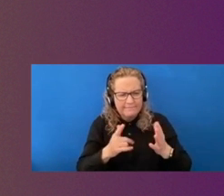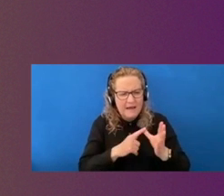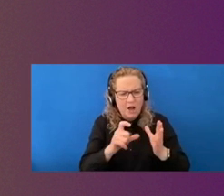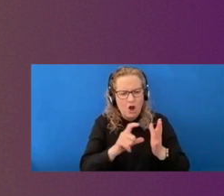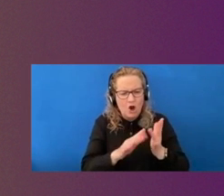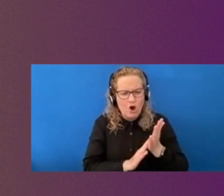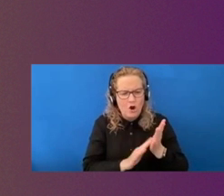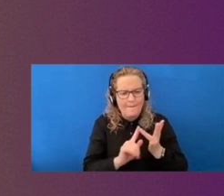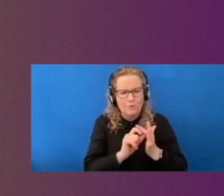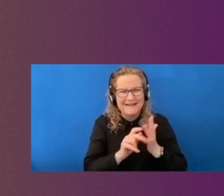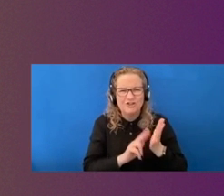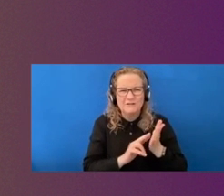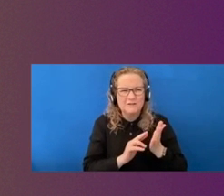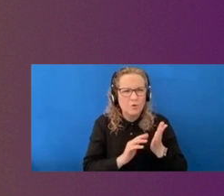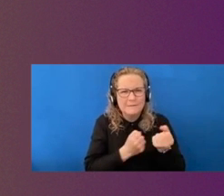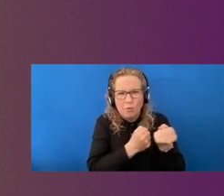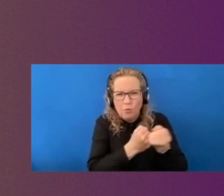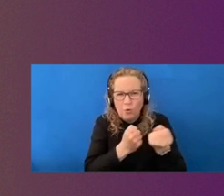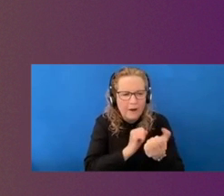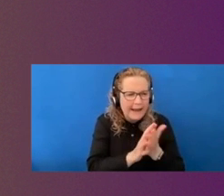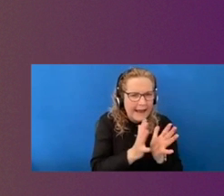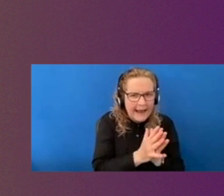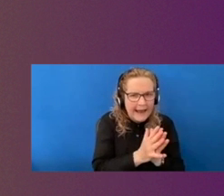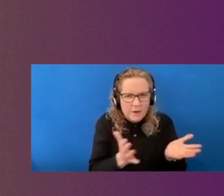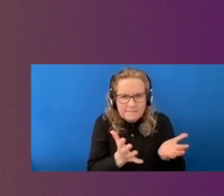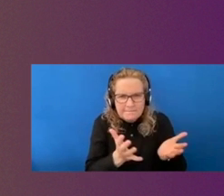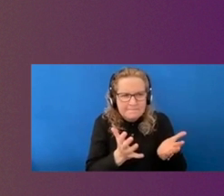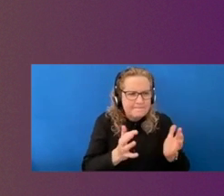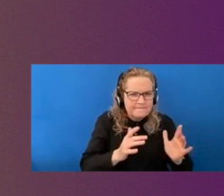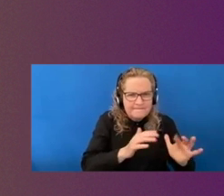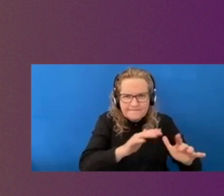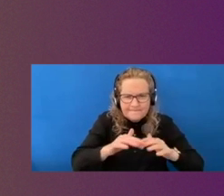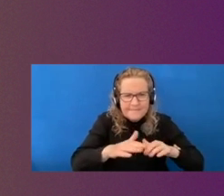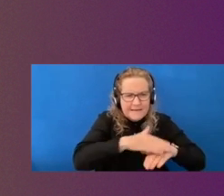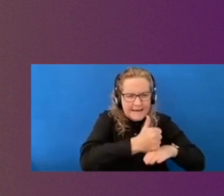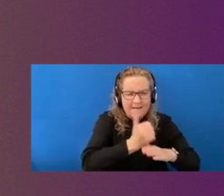really needs to start with people changing their attitudes and how they see people with disability